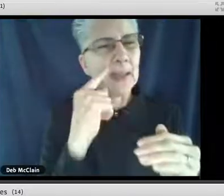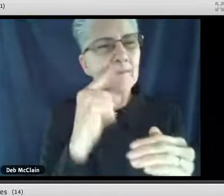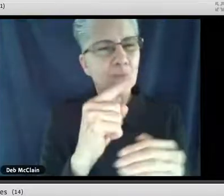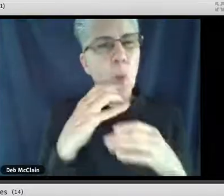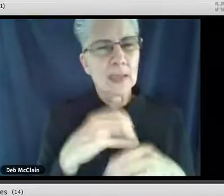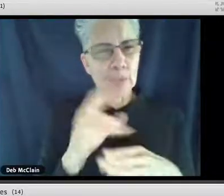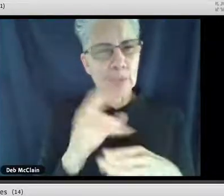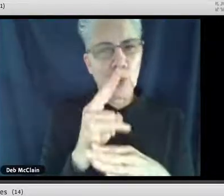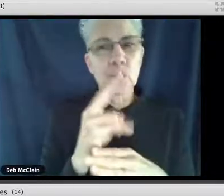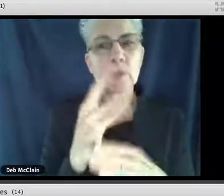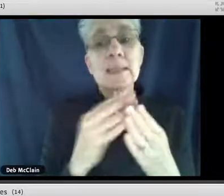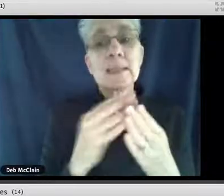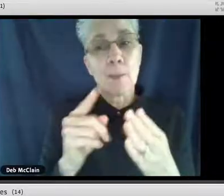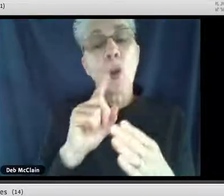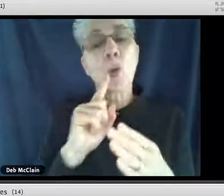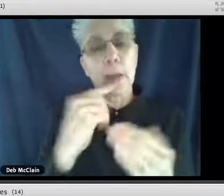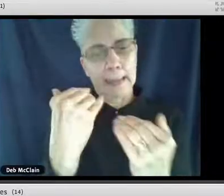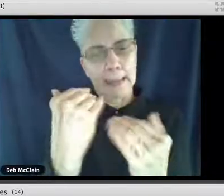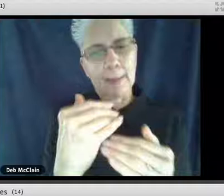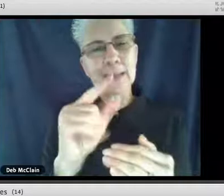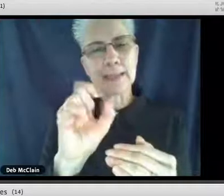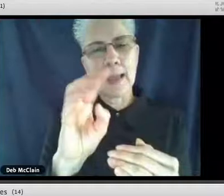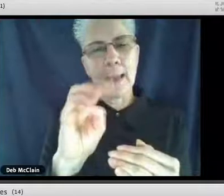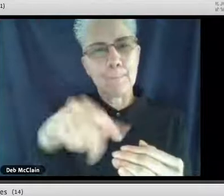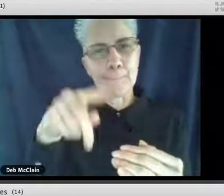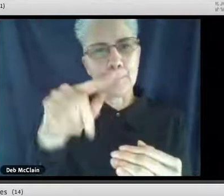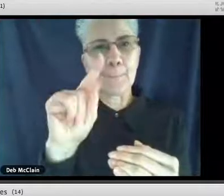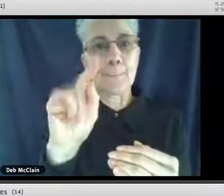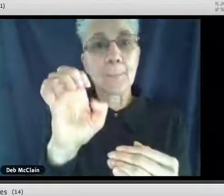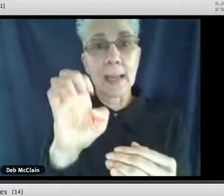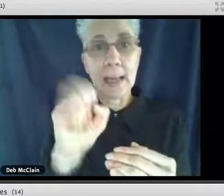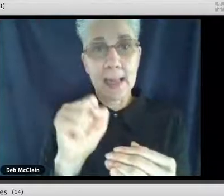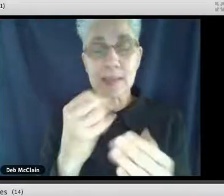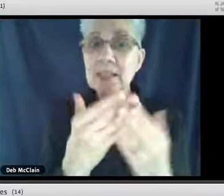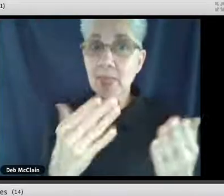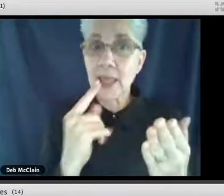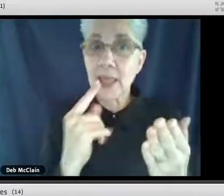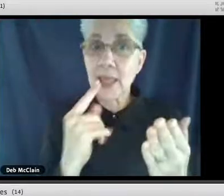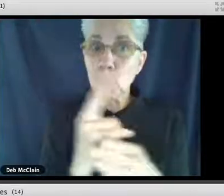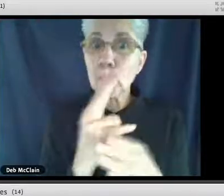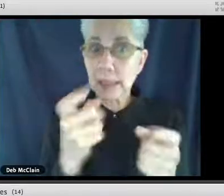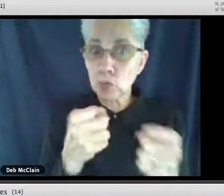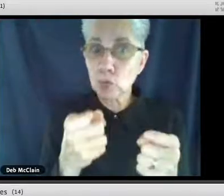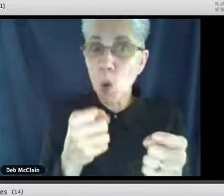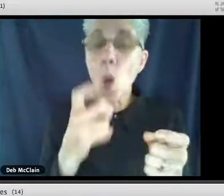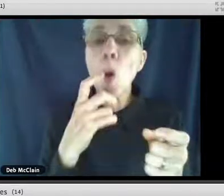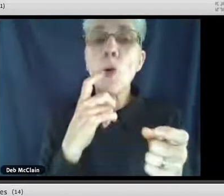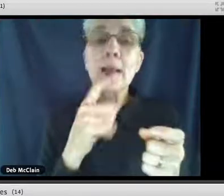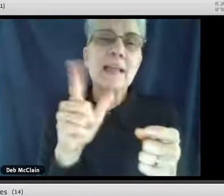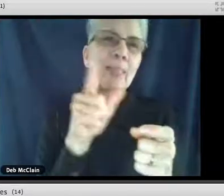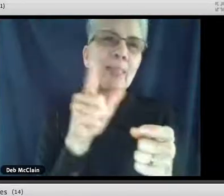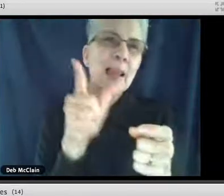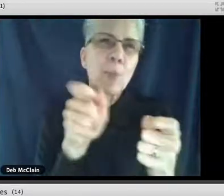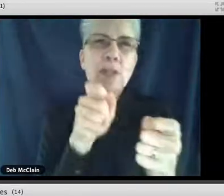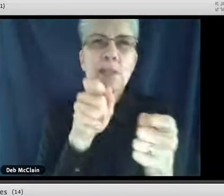Some of you are really locked into templates, but some of the stuff that you can control like maybe the library-specific submenu